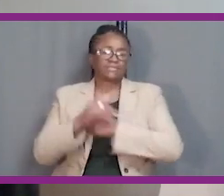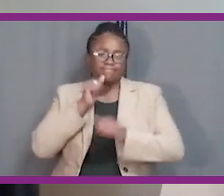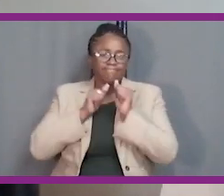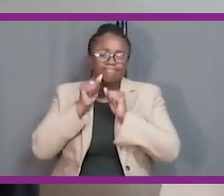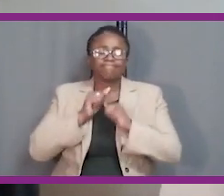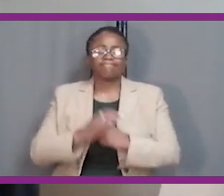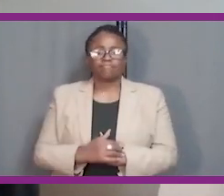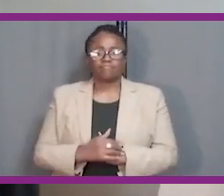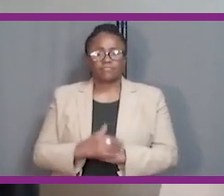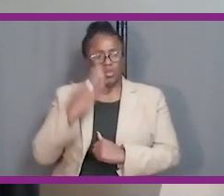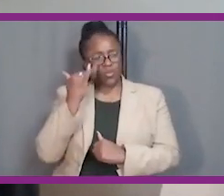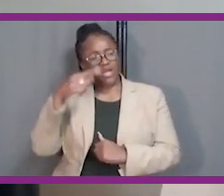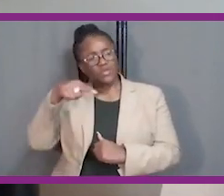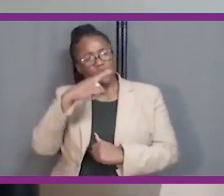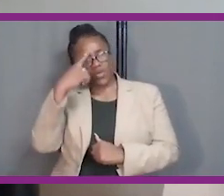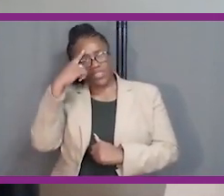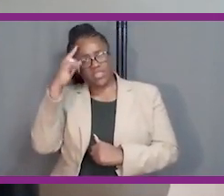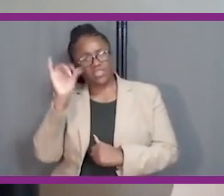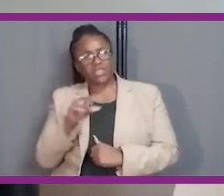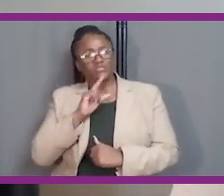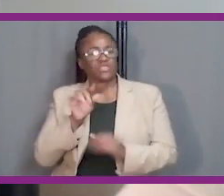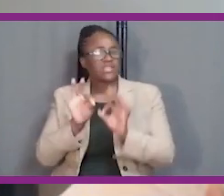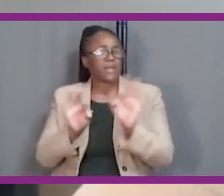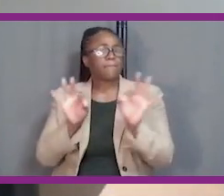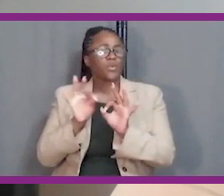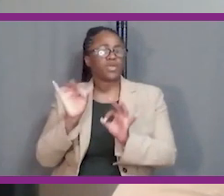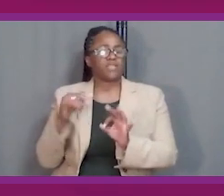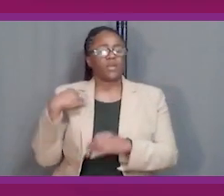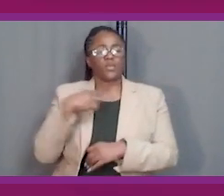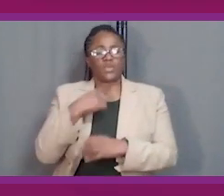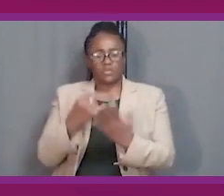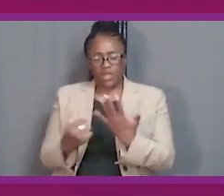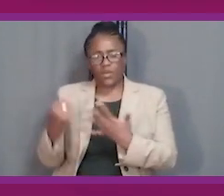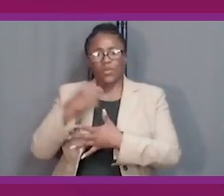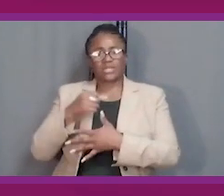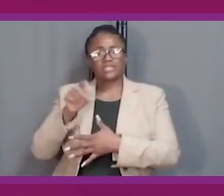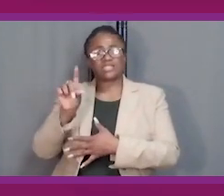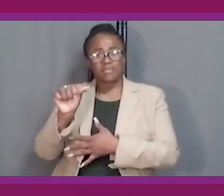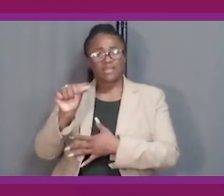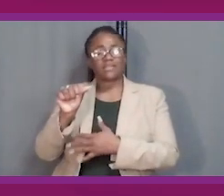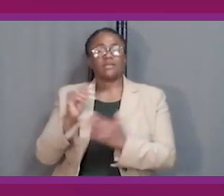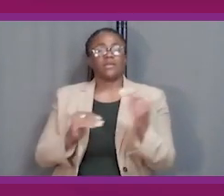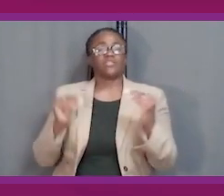disability justice through an international lens? And we can start with Susan. Susan Sygall: Yes. Well, thank you so much for that